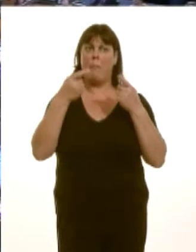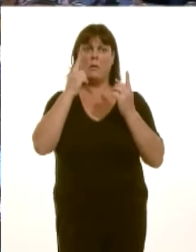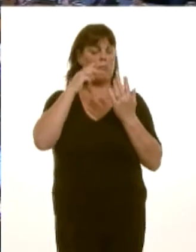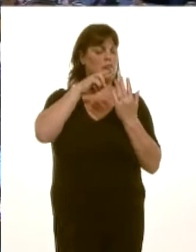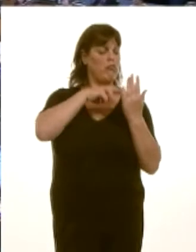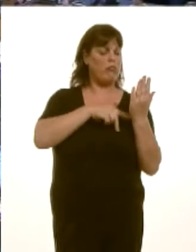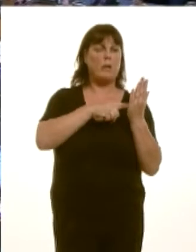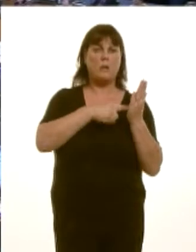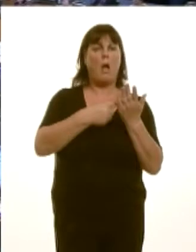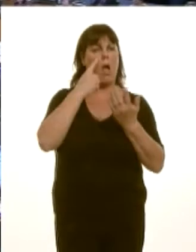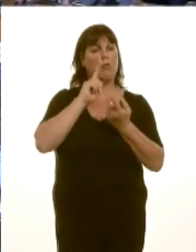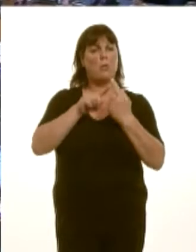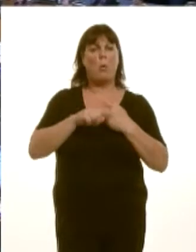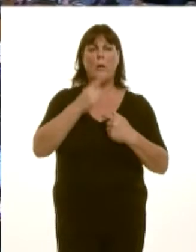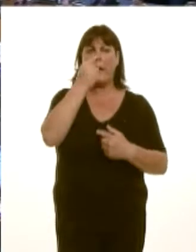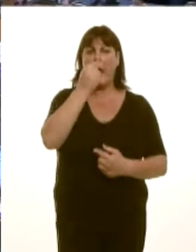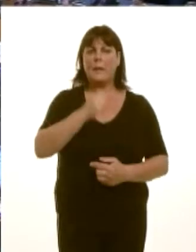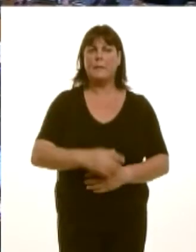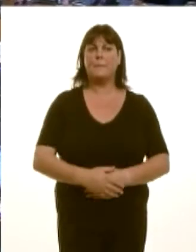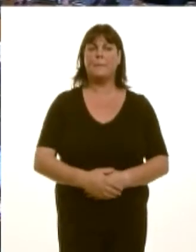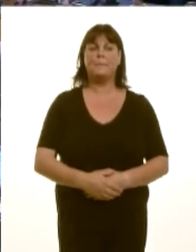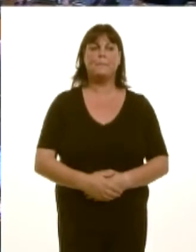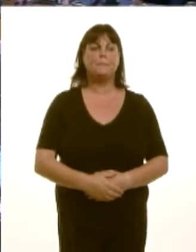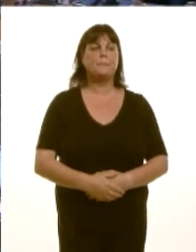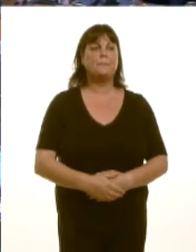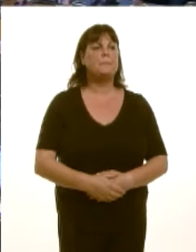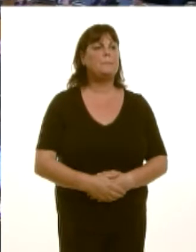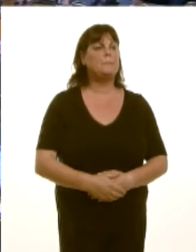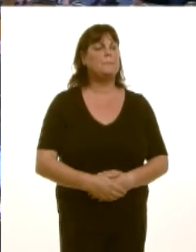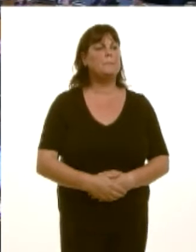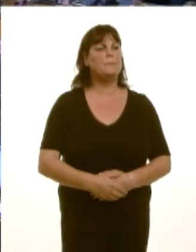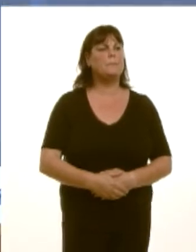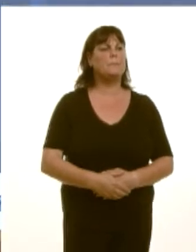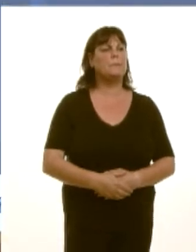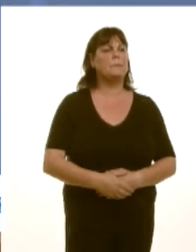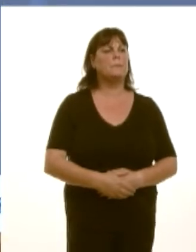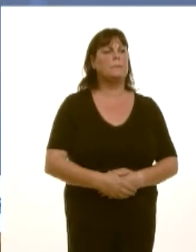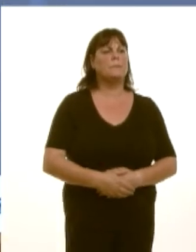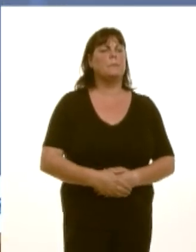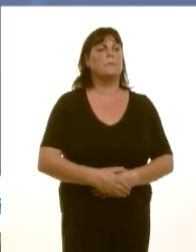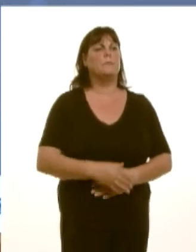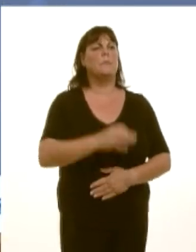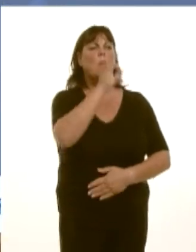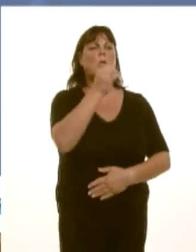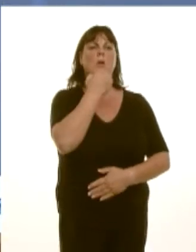Paul Davies: 2. Will the First Minister make a statement on his priorities for transport in west Wales